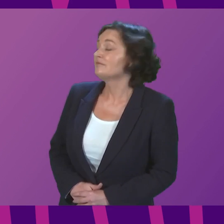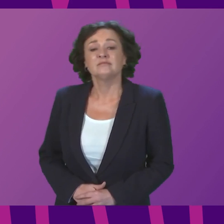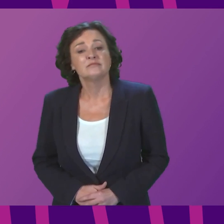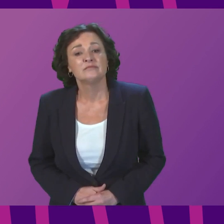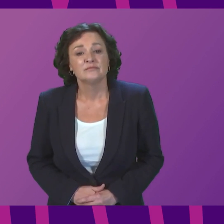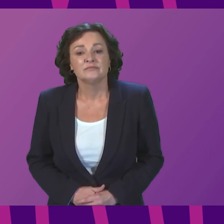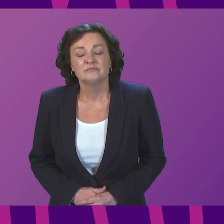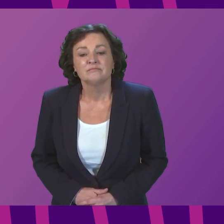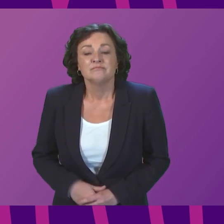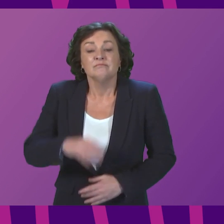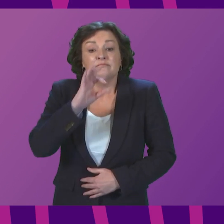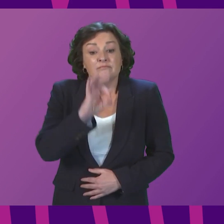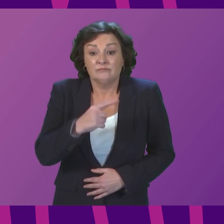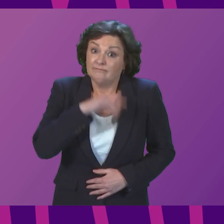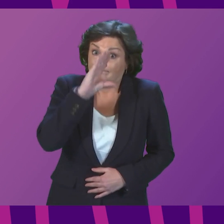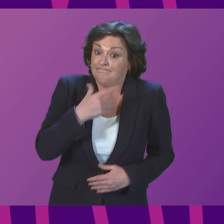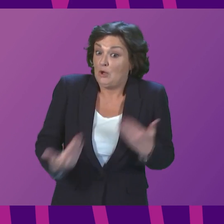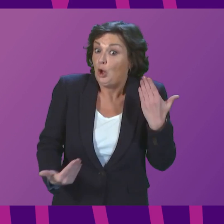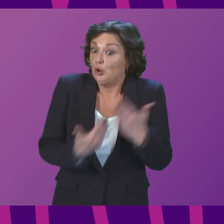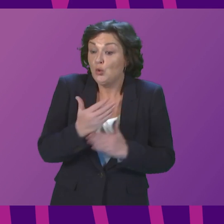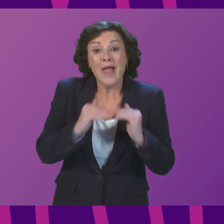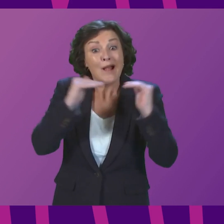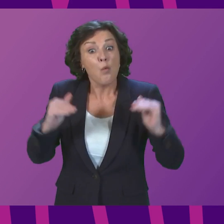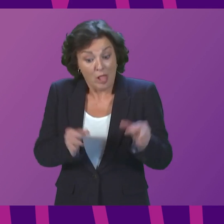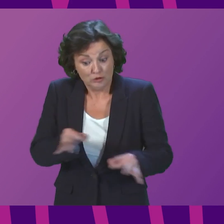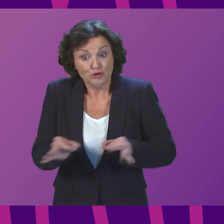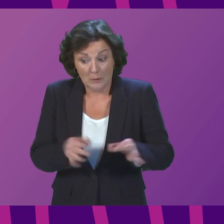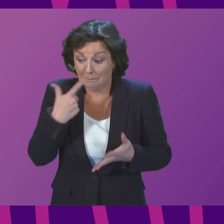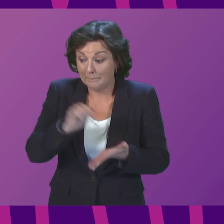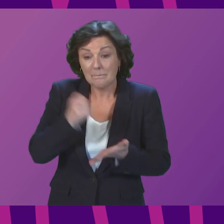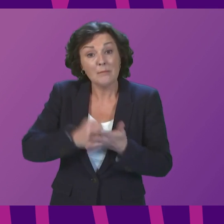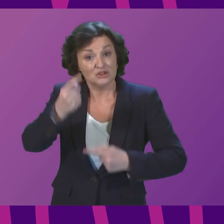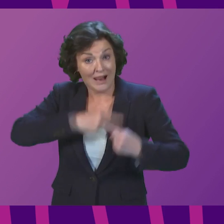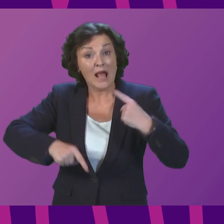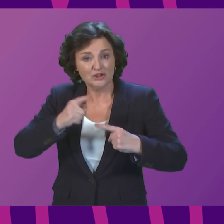Our new air quality strategy, which was published last year, sets out a series of actions to